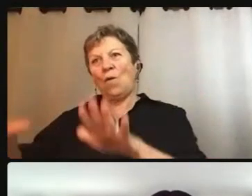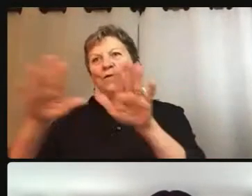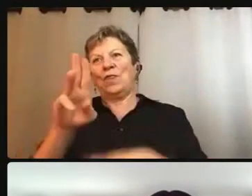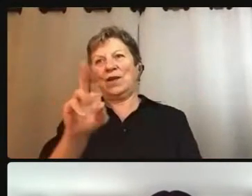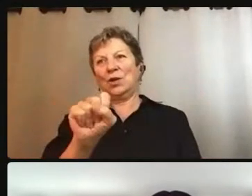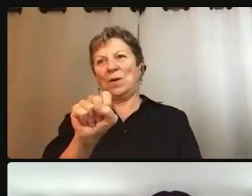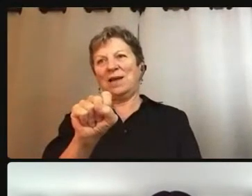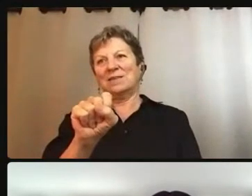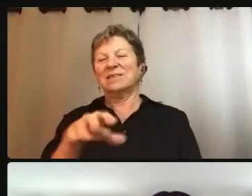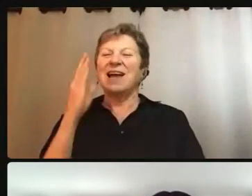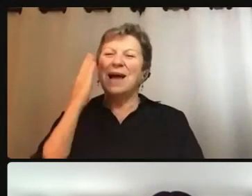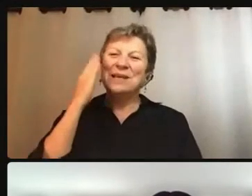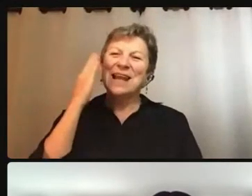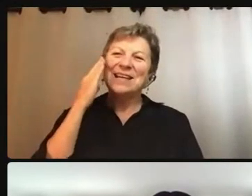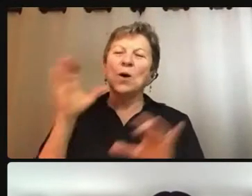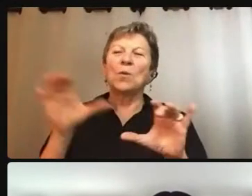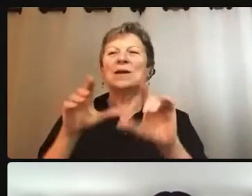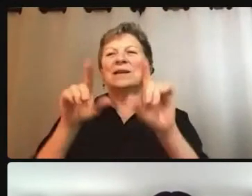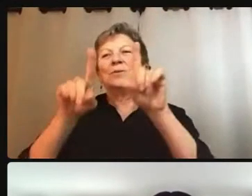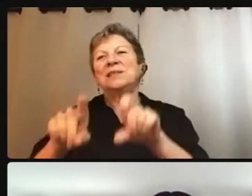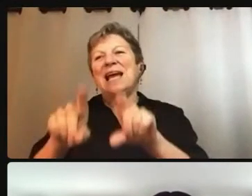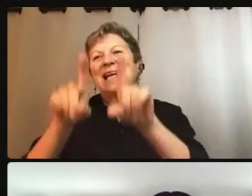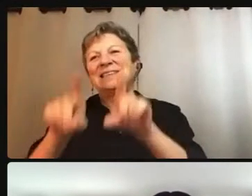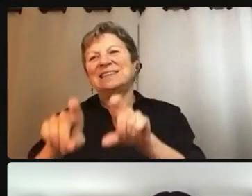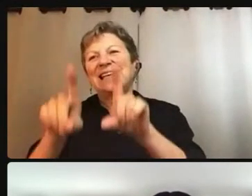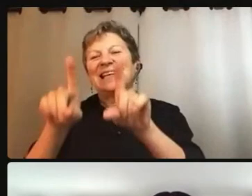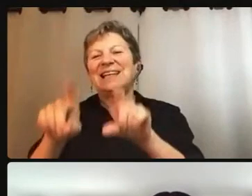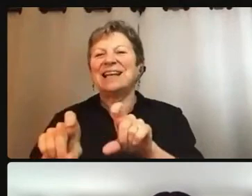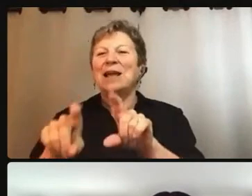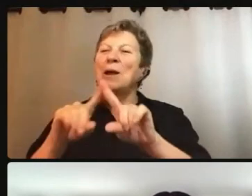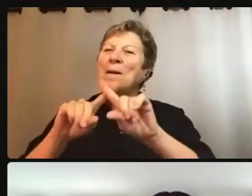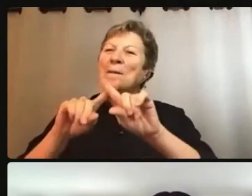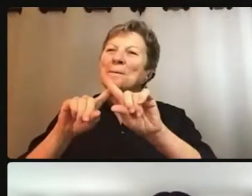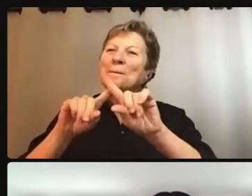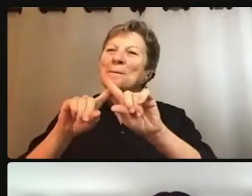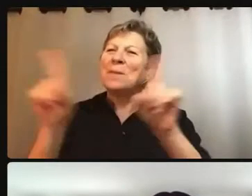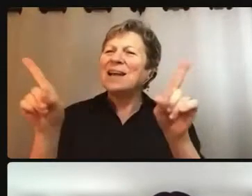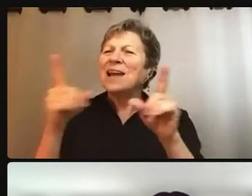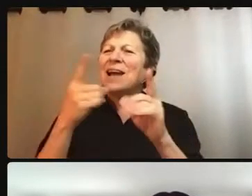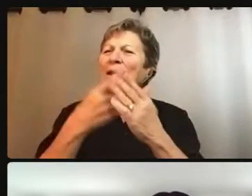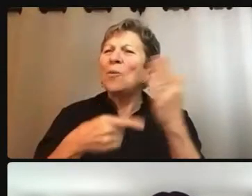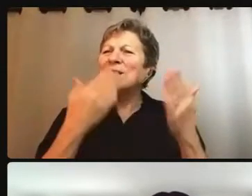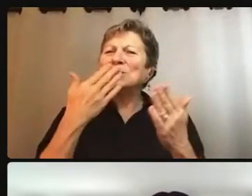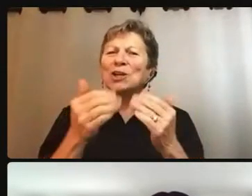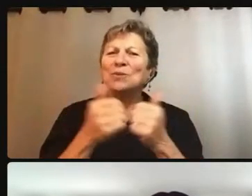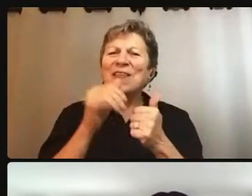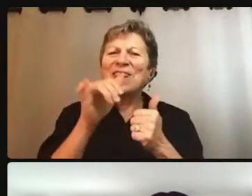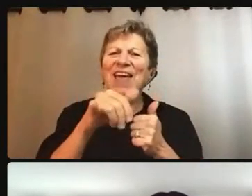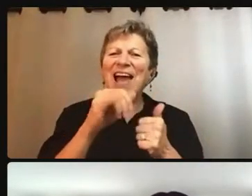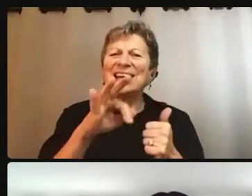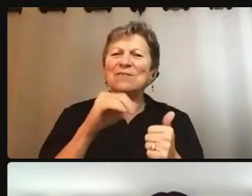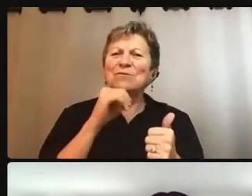KAISER REALLY IS NATIONWIDE.